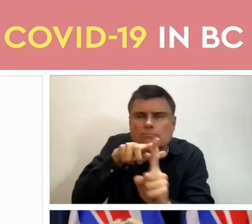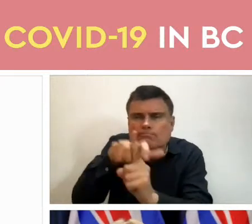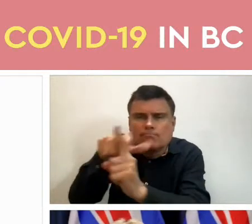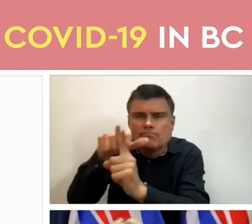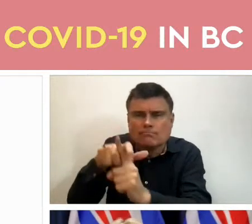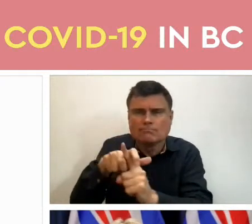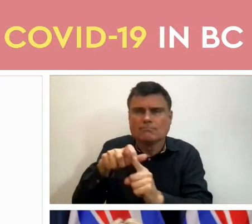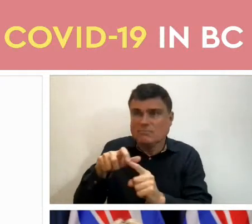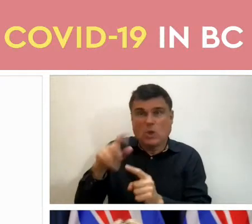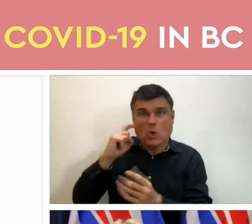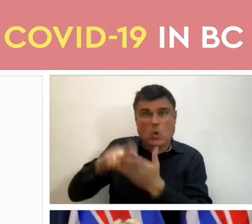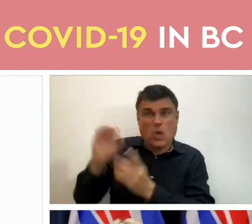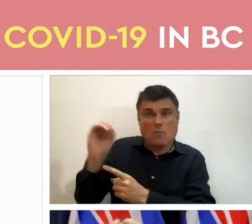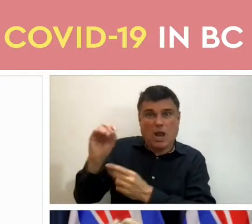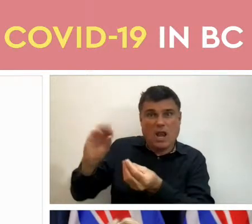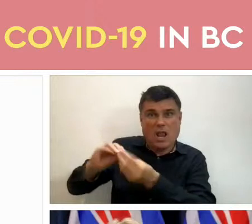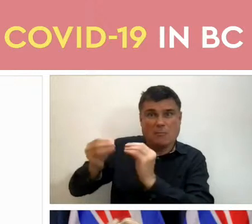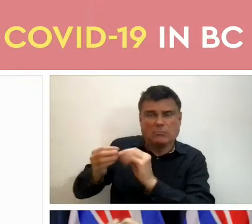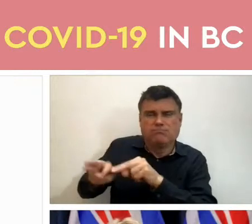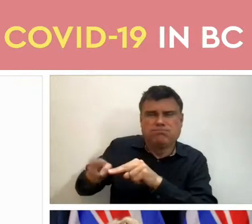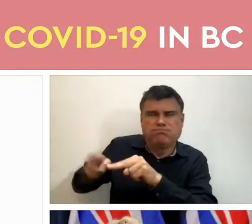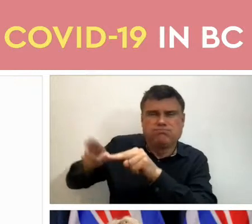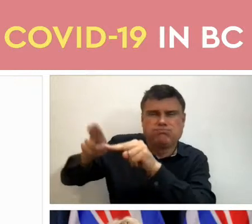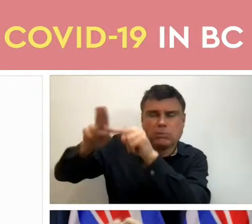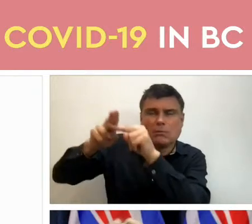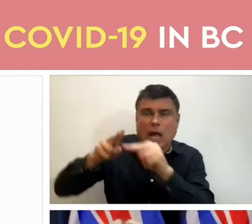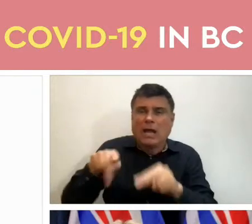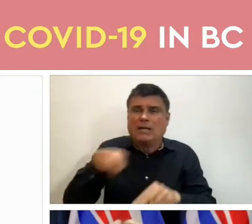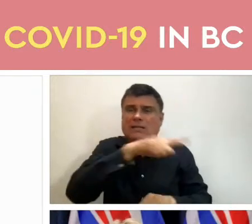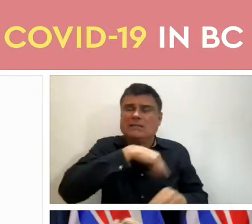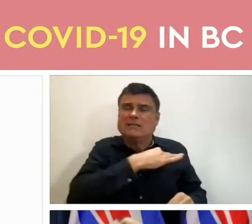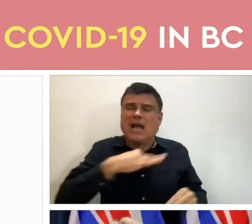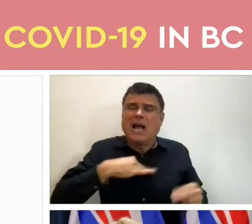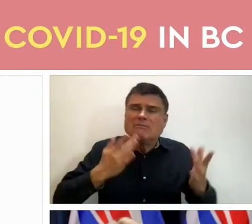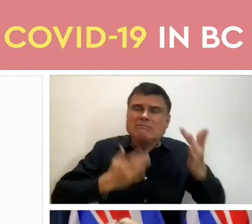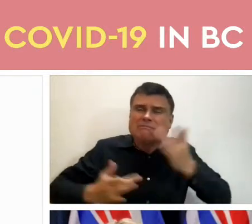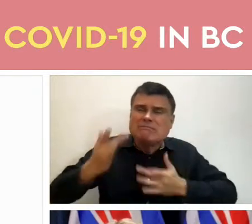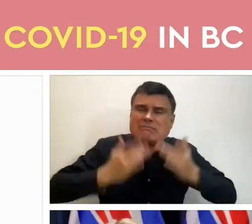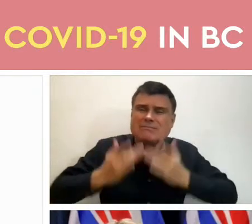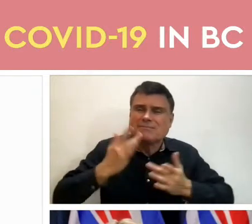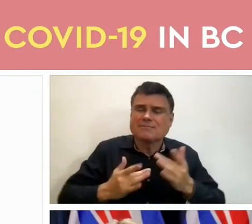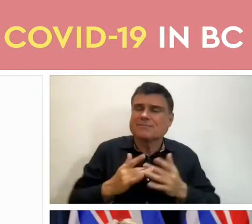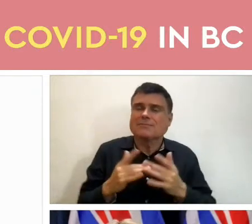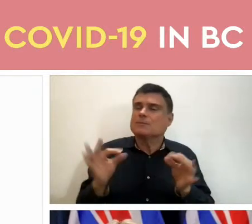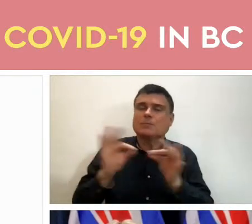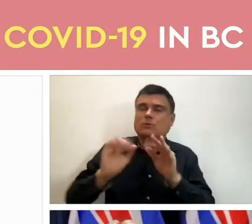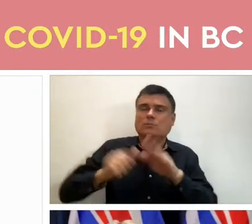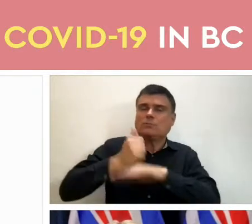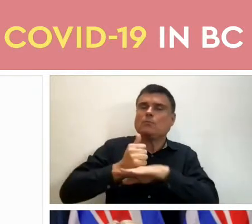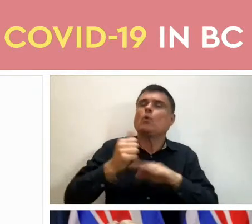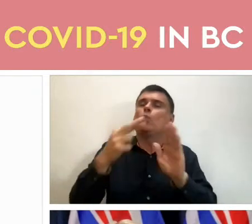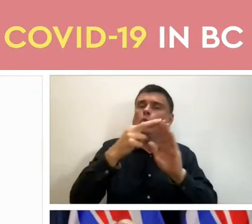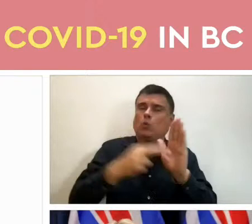We need to take measures to make sure that we mitigate any impact